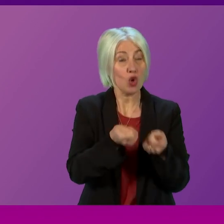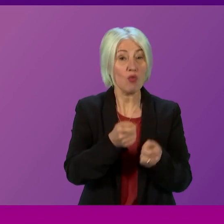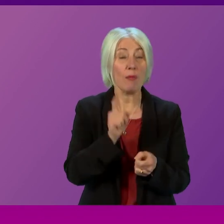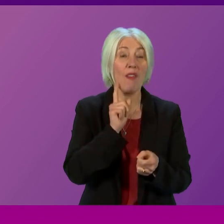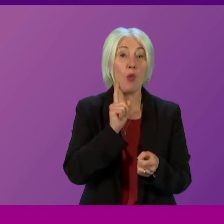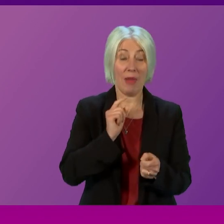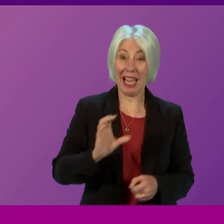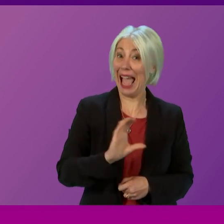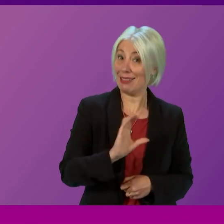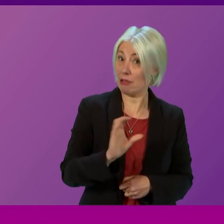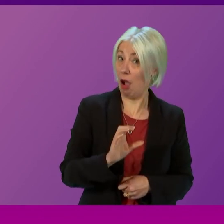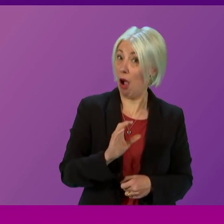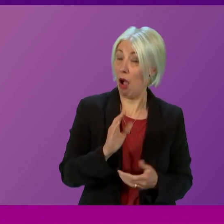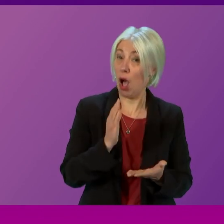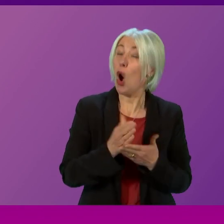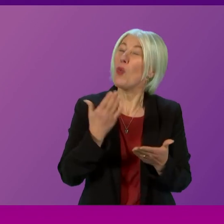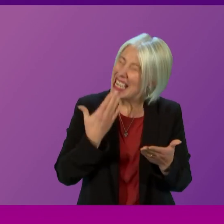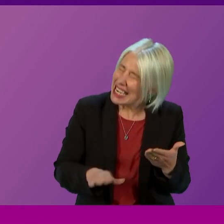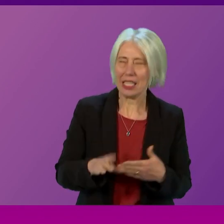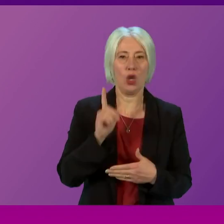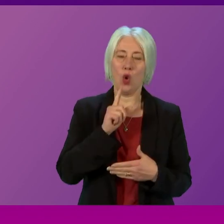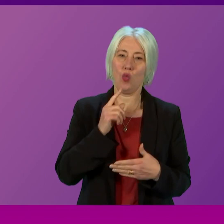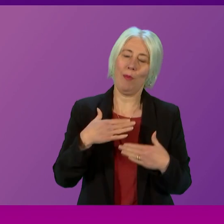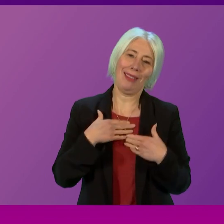stubbornly high, we need a women’s health champion—we have needed a women’s health